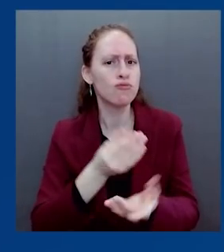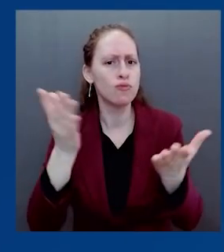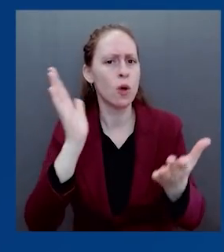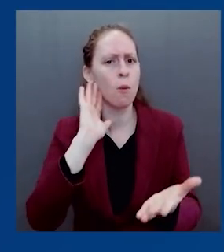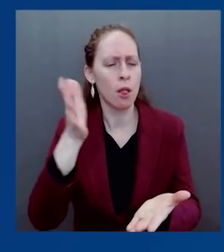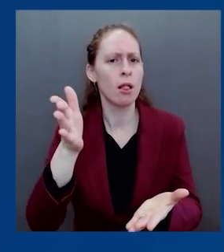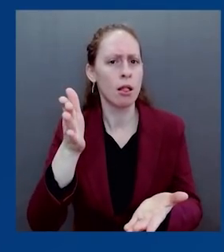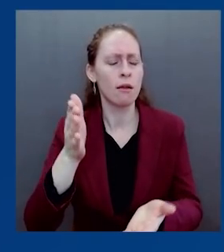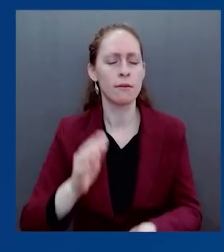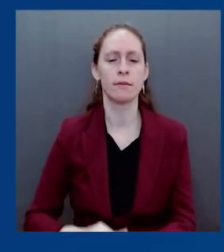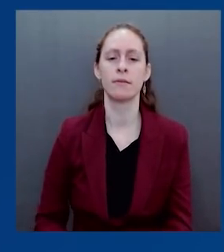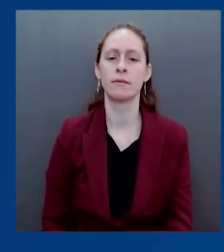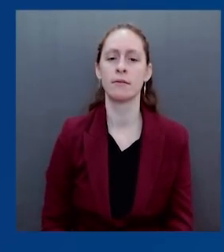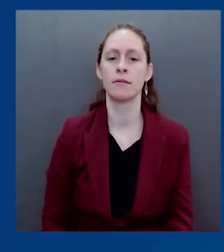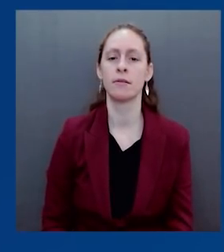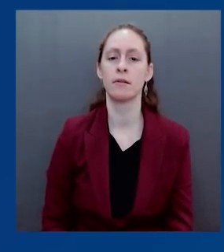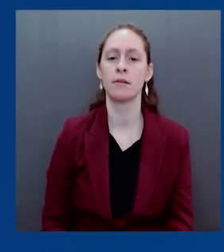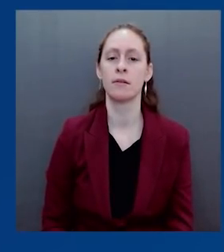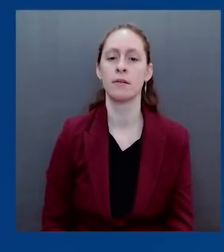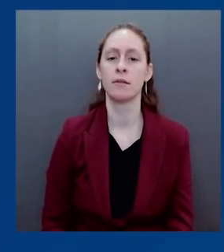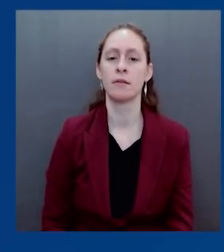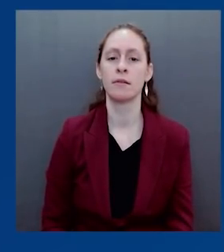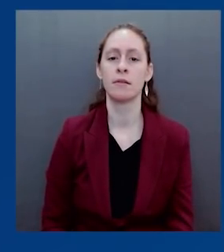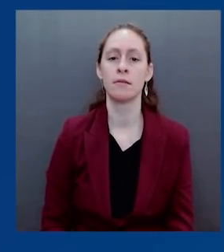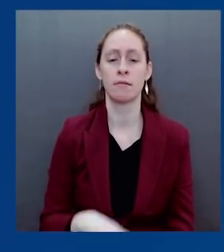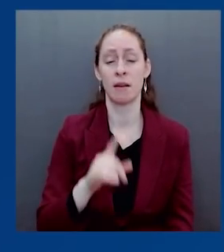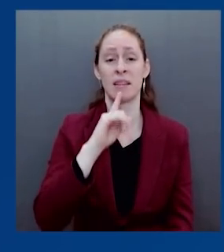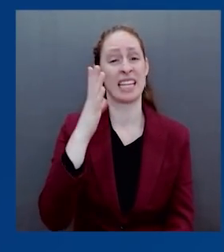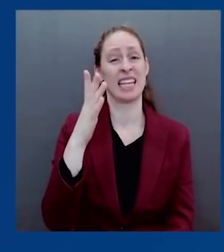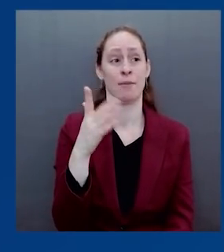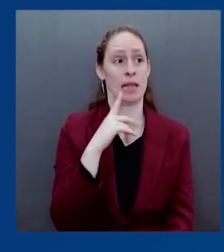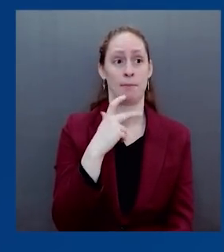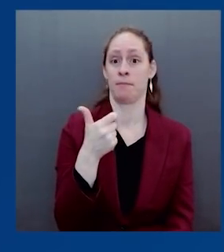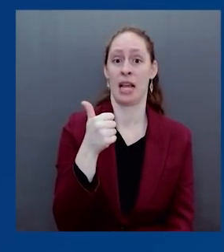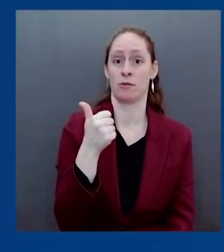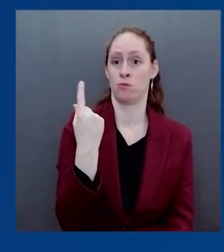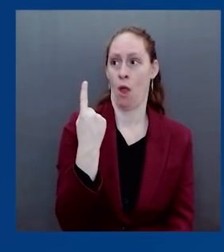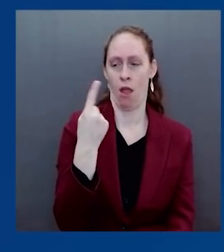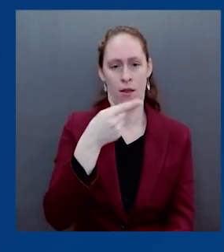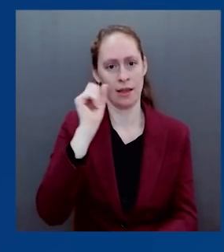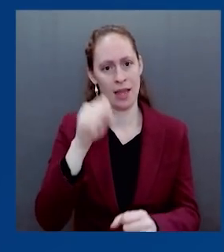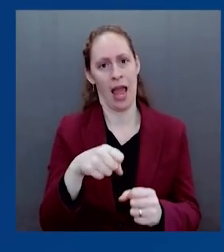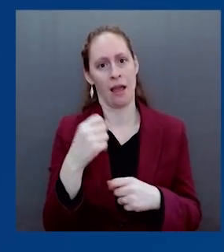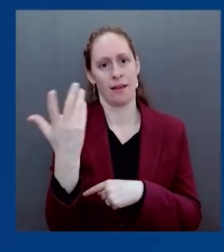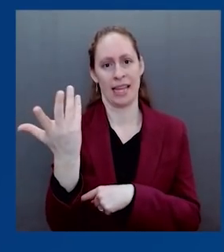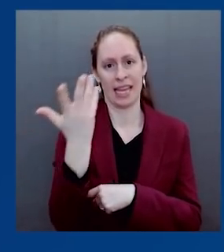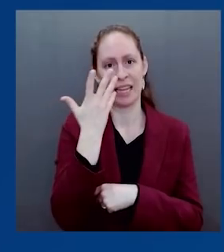and the one you can keep on all day long -- that you can tolerate in public, indoor settings and tolerate where you need to wear it.